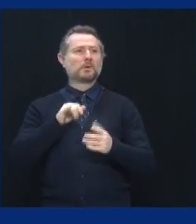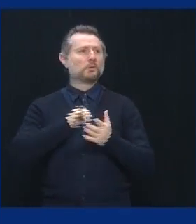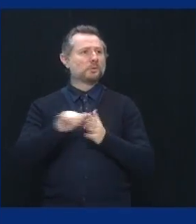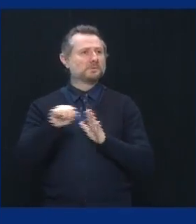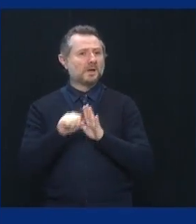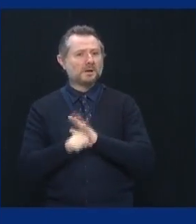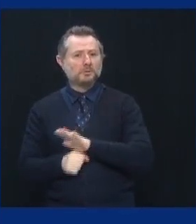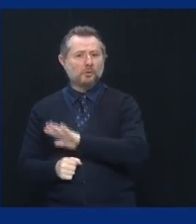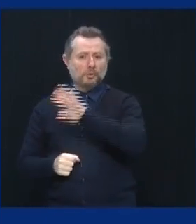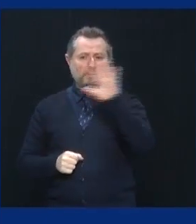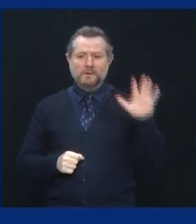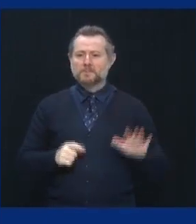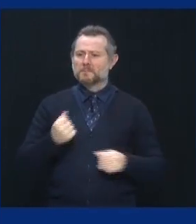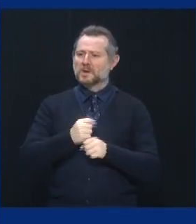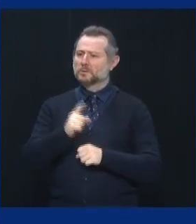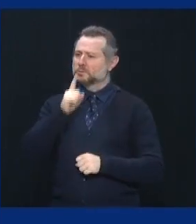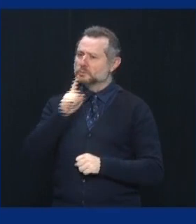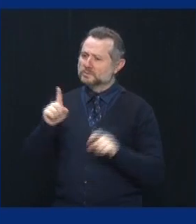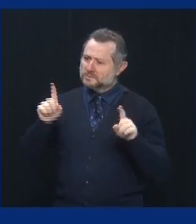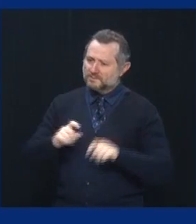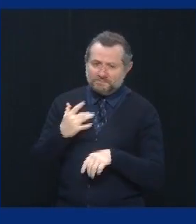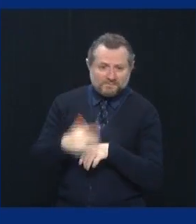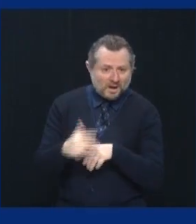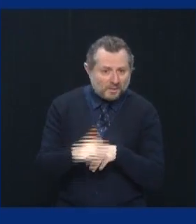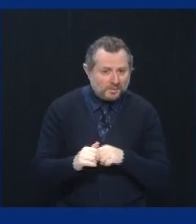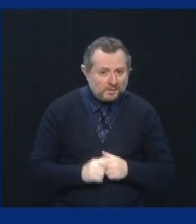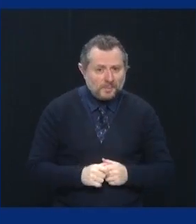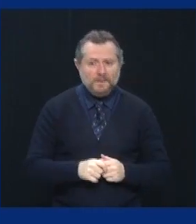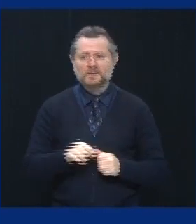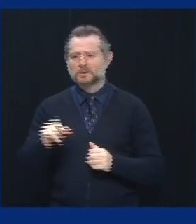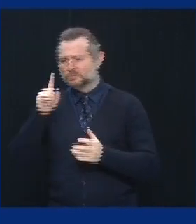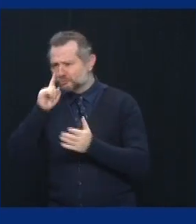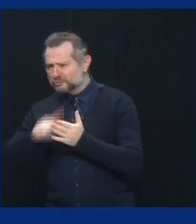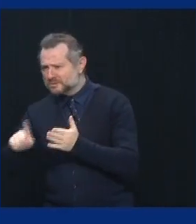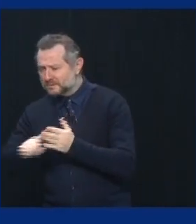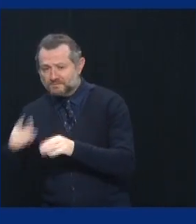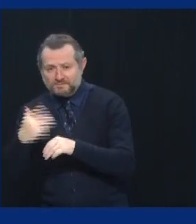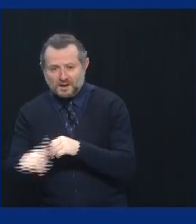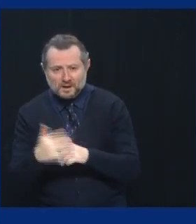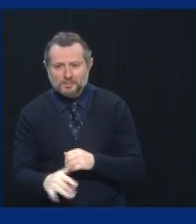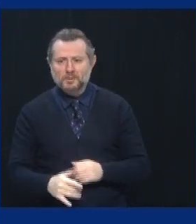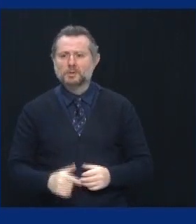INDICATED, THE GOVERNOR HAS WORKED CLOSELY WITH THOSE WHO REPRESENT COMMUNITIES OF COLOR